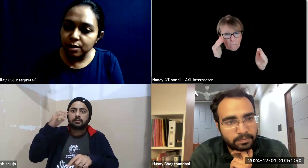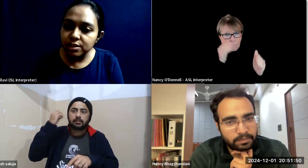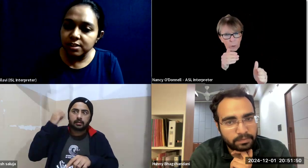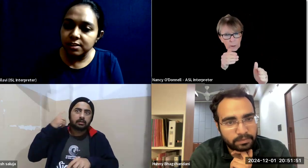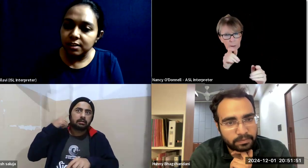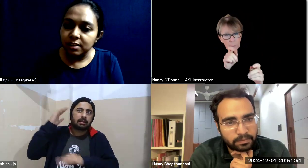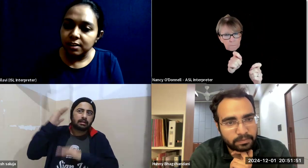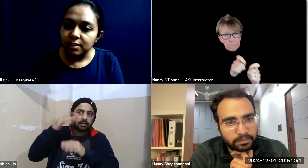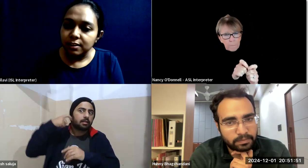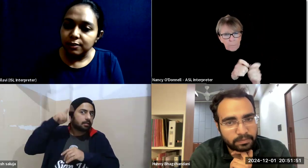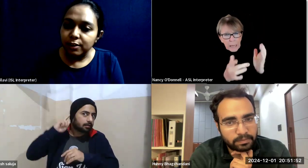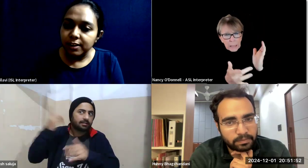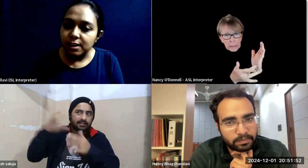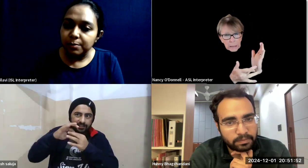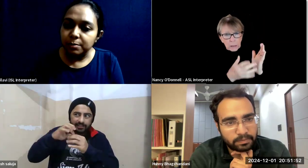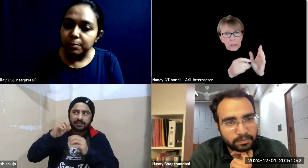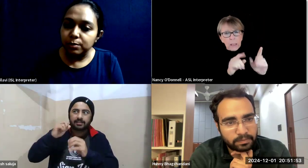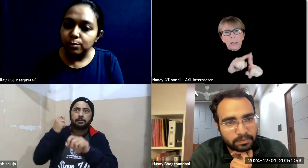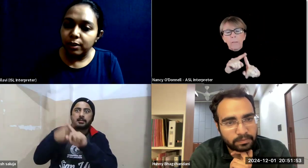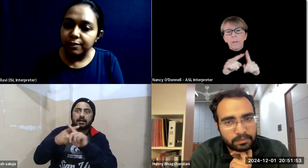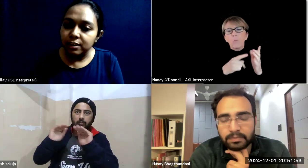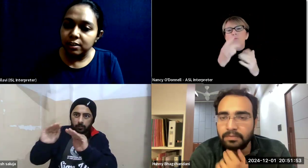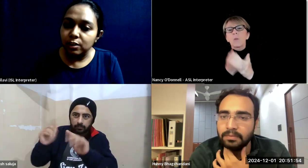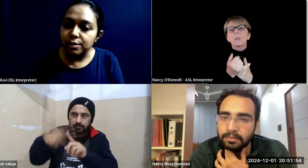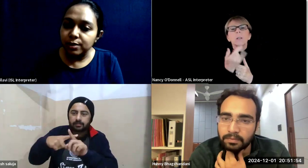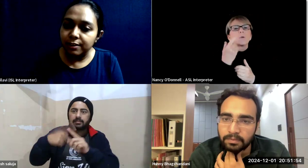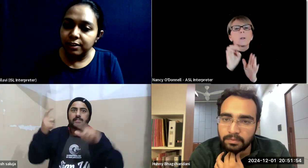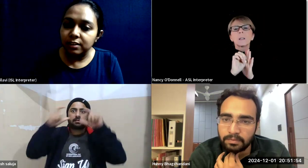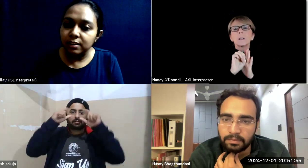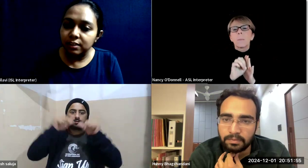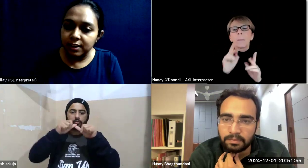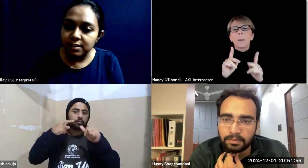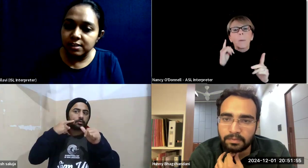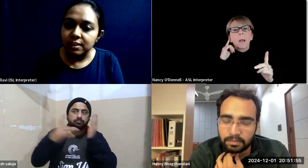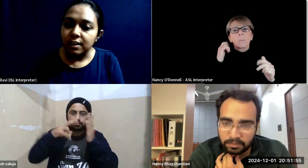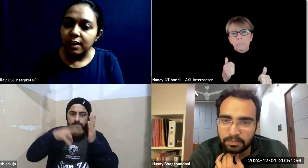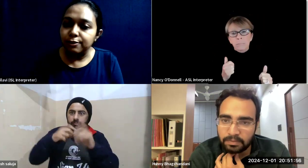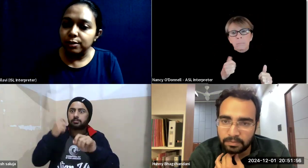and different projects. One example, people who are having hearing loss, you're having hearing aids.